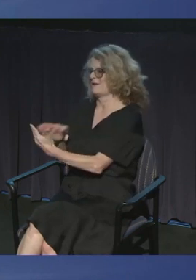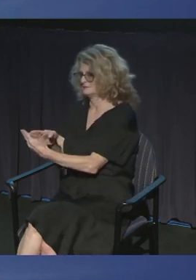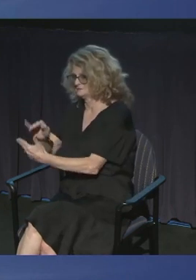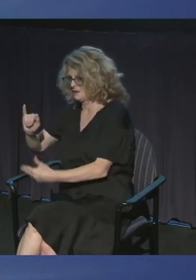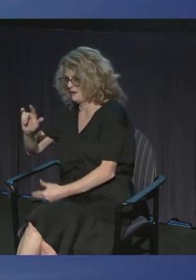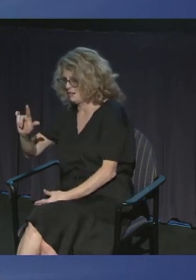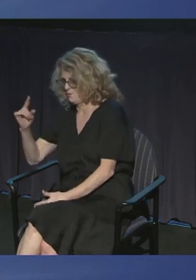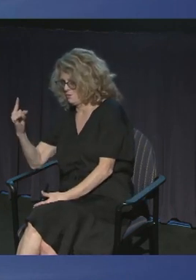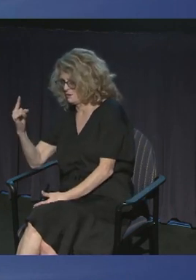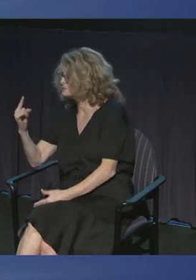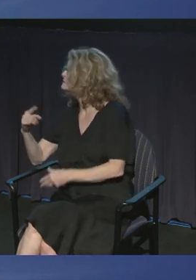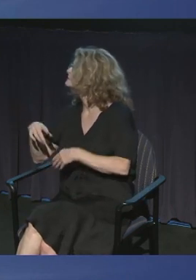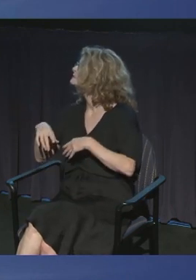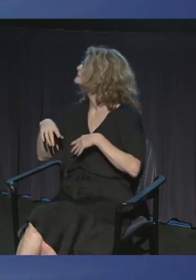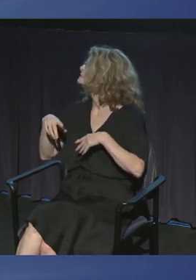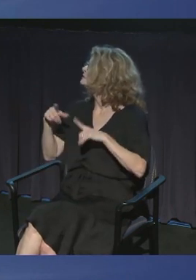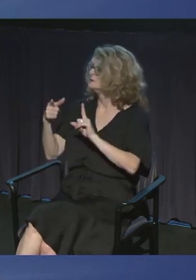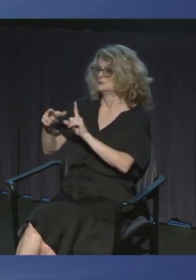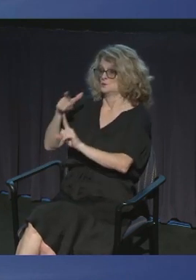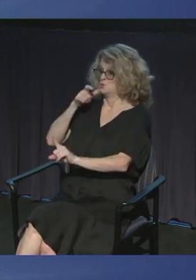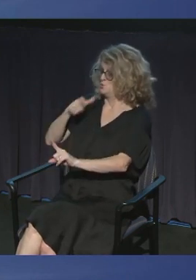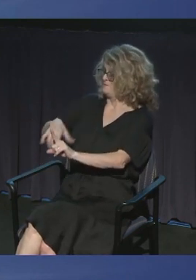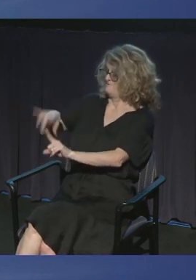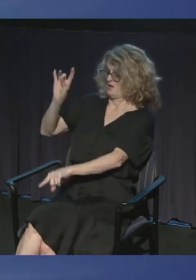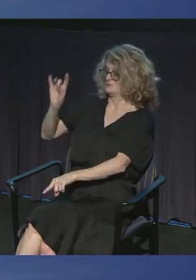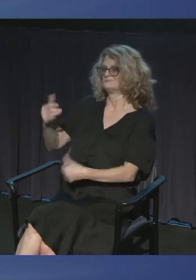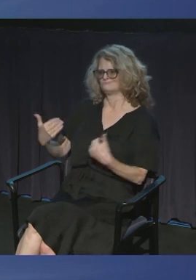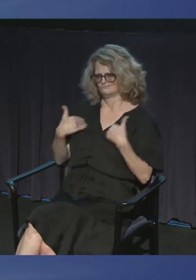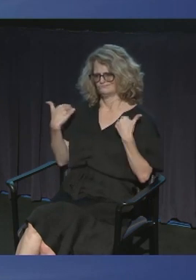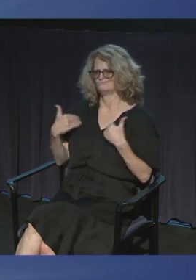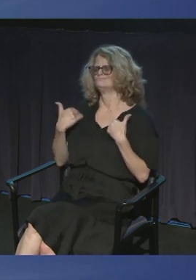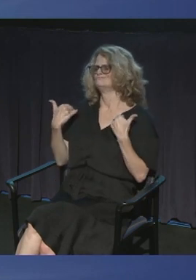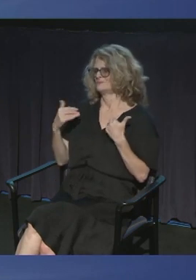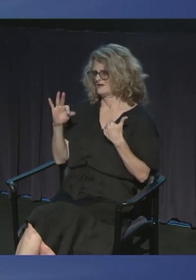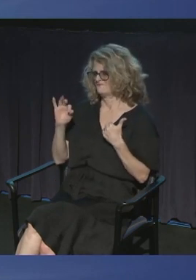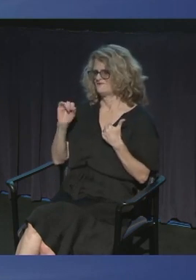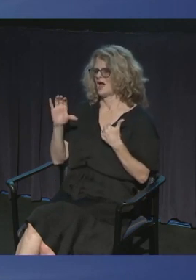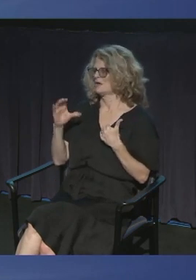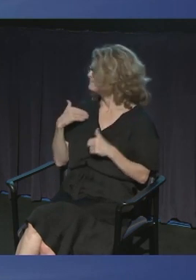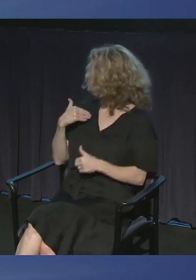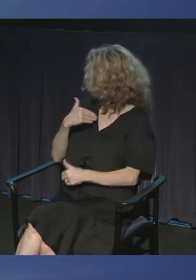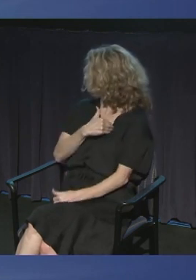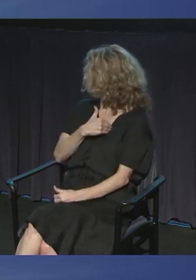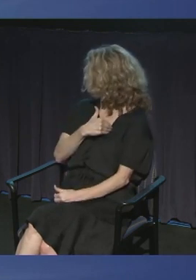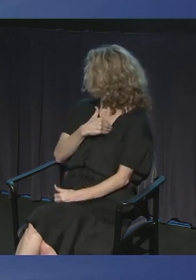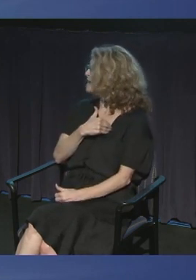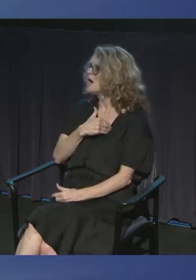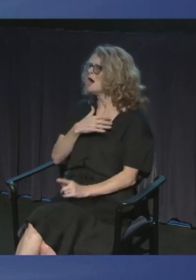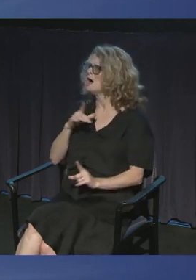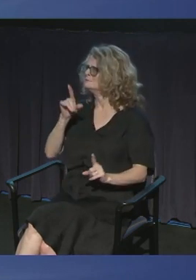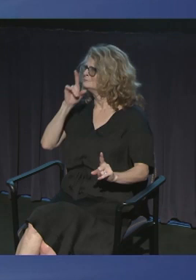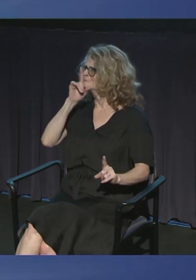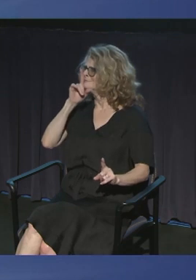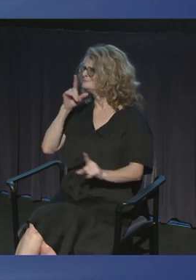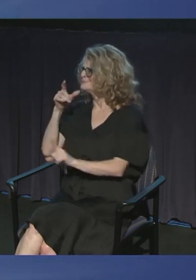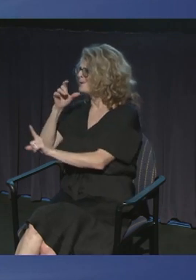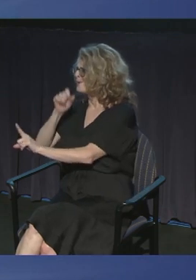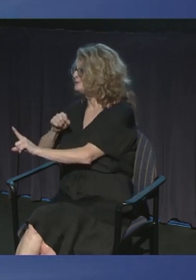ANTIBODIES AGAINST IL-1. AND INITIALLY THIS WAS THE DISCOVERY OF A YOUNG FACULTY AT THE TIME, NOT TO SAY THAT HE IS OLD-- BUT IT'S BEEN QUITE A FEW